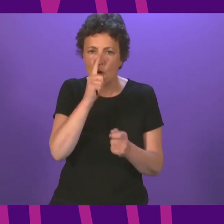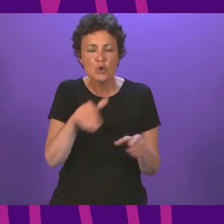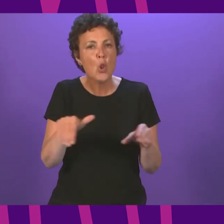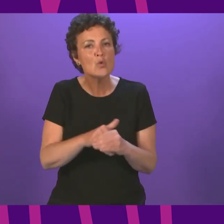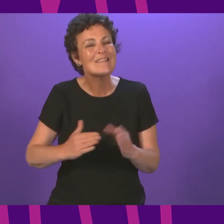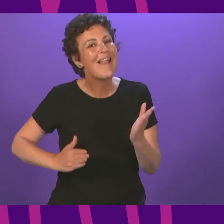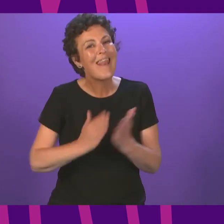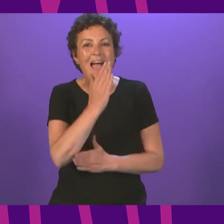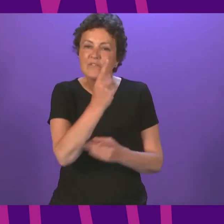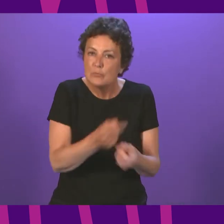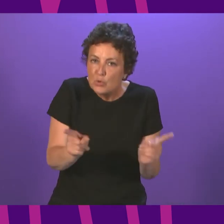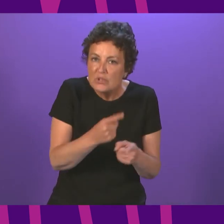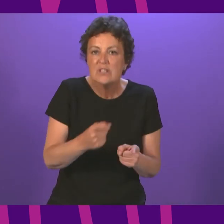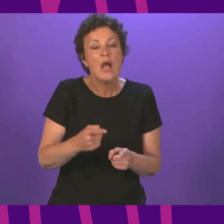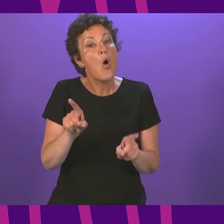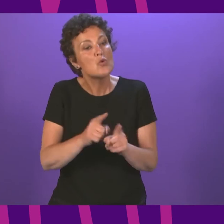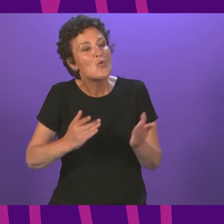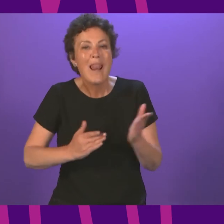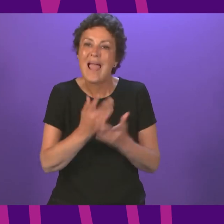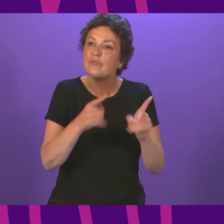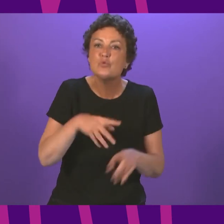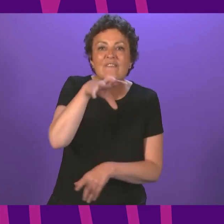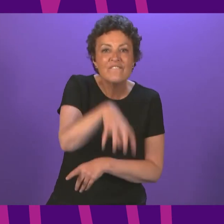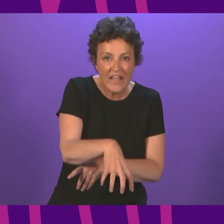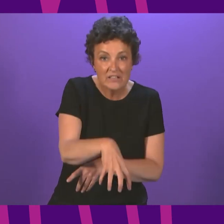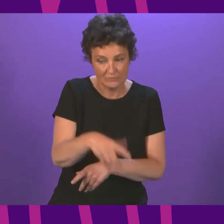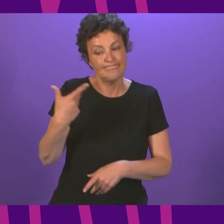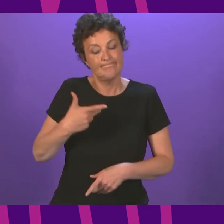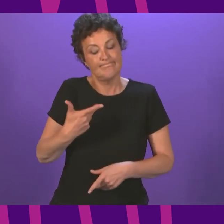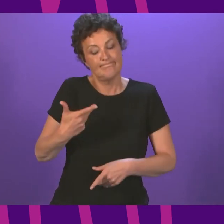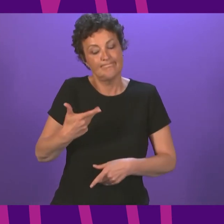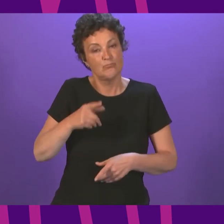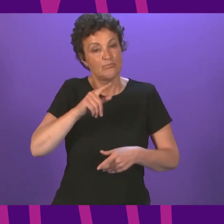“live music and live music venues”, as the cabinet secretary mentioned, and amendment 5B covers